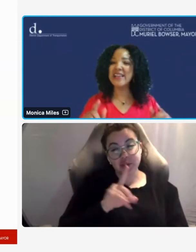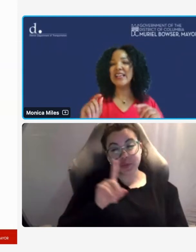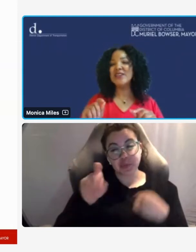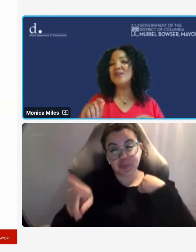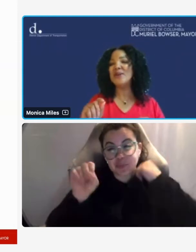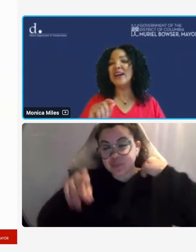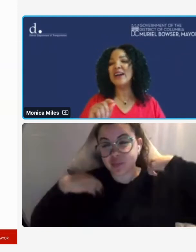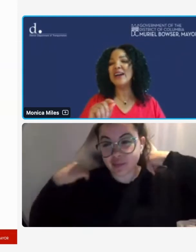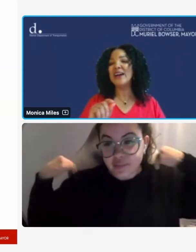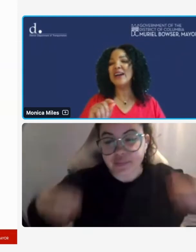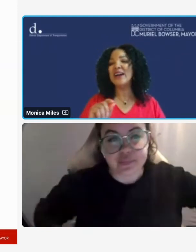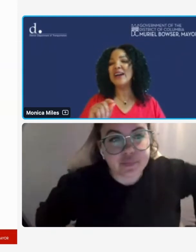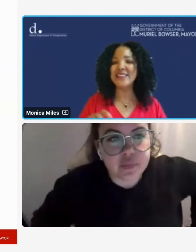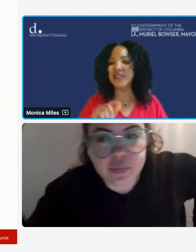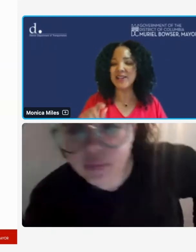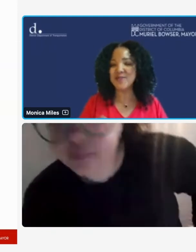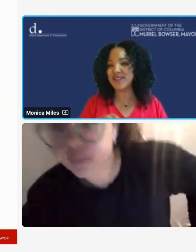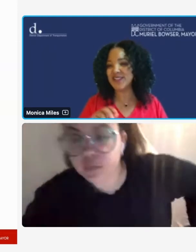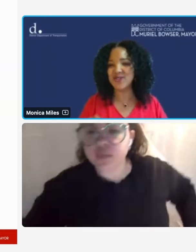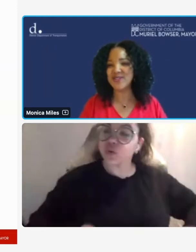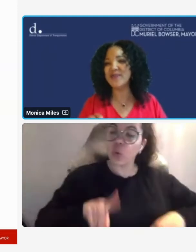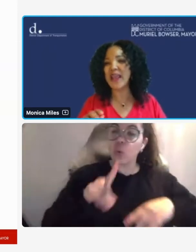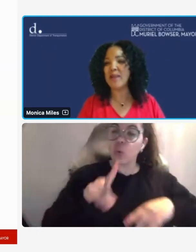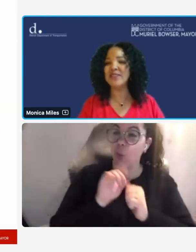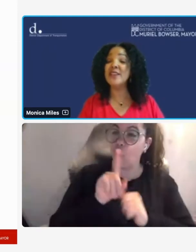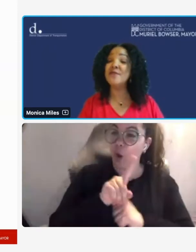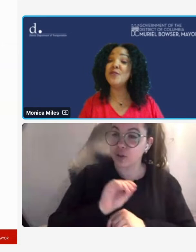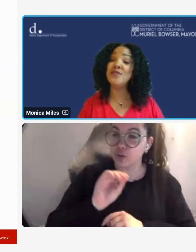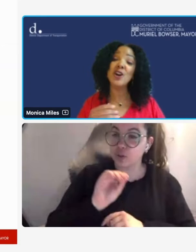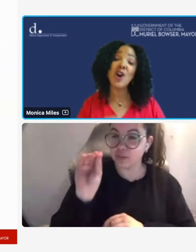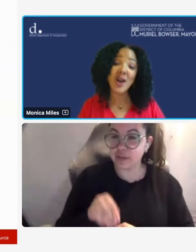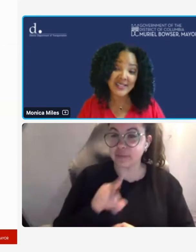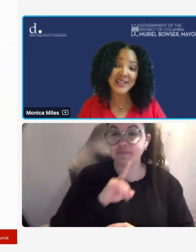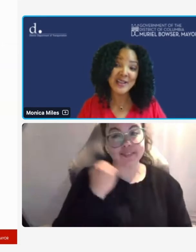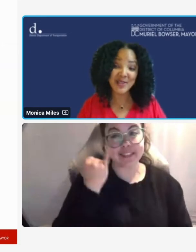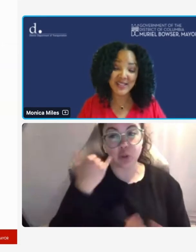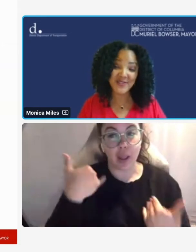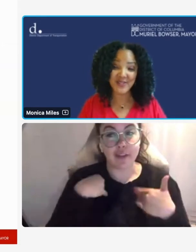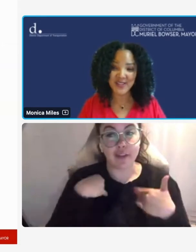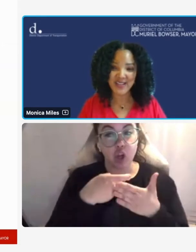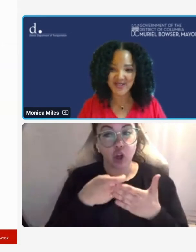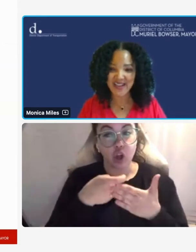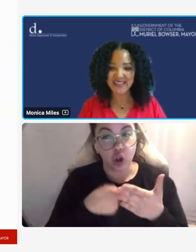i can tell you 100 with 100 sure to see what happens if you have a cost plus fixed fee contract